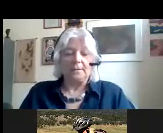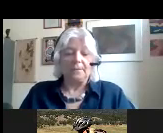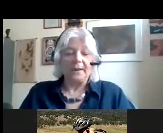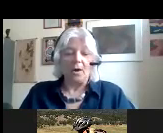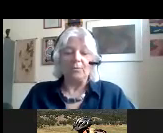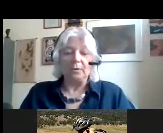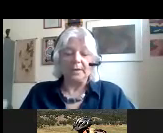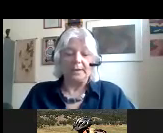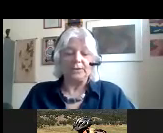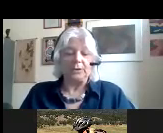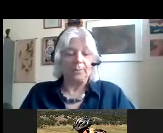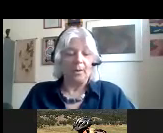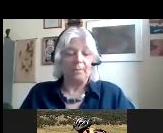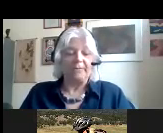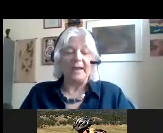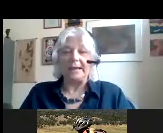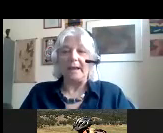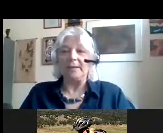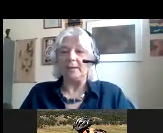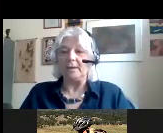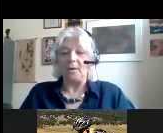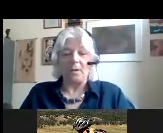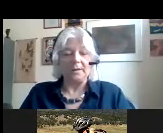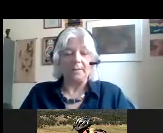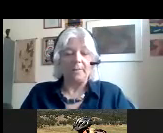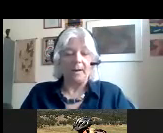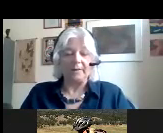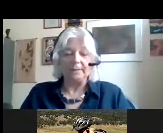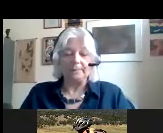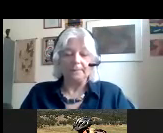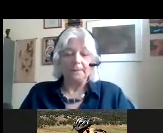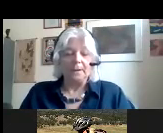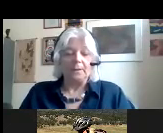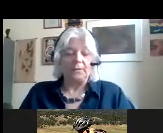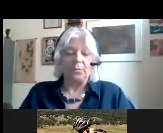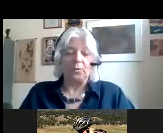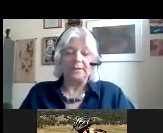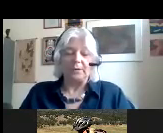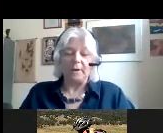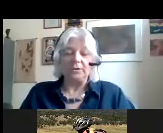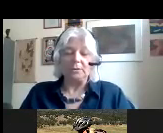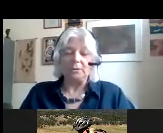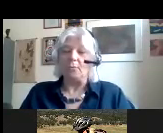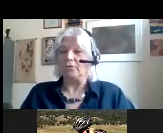They all really took a problem with economic inequality and poverty. There was more segregation, more drug